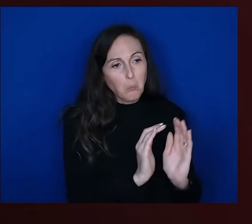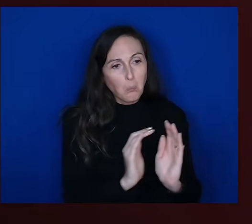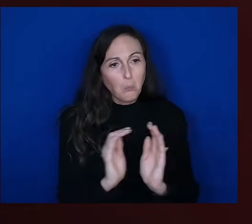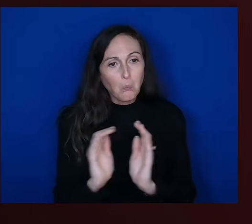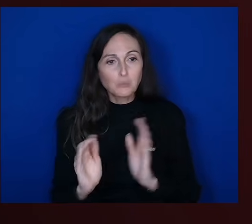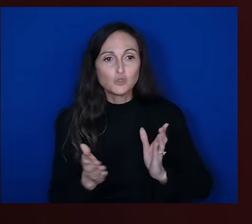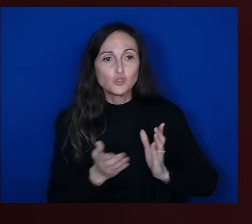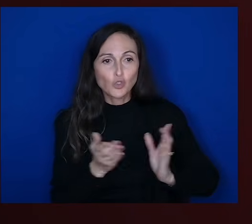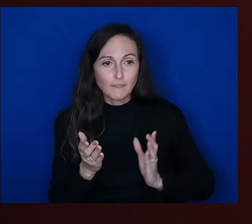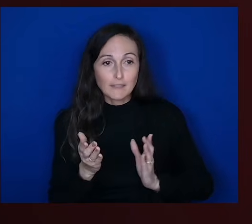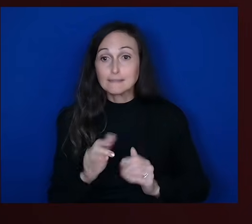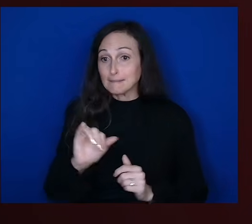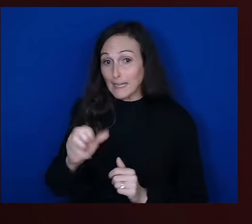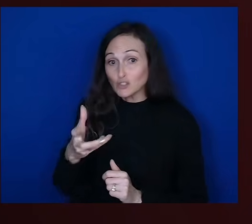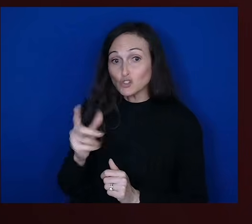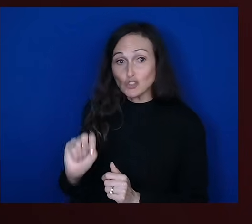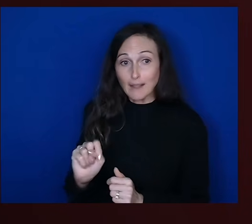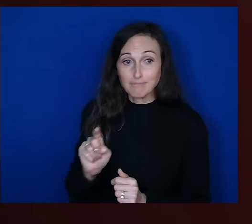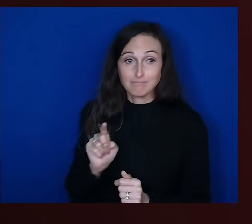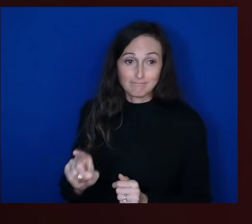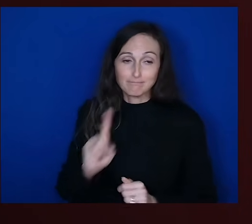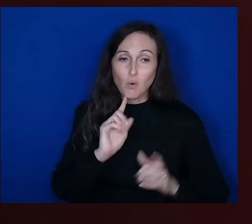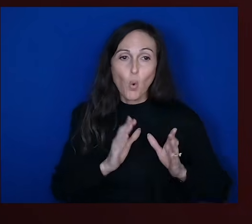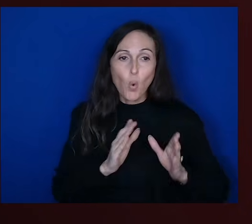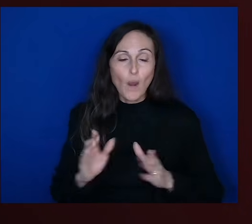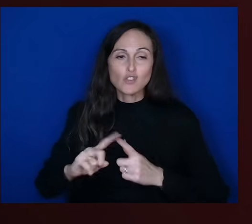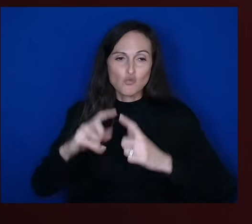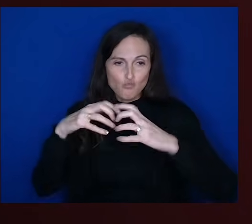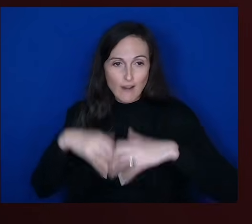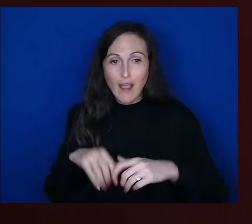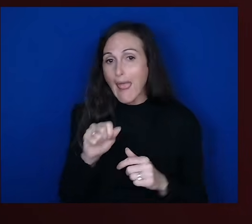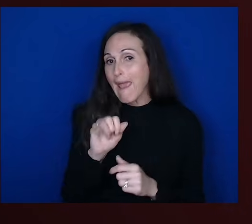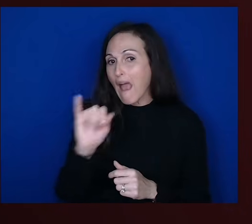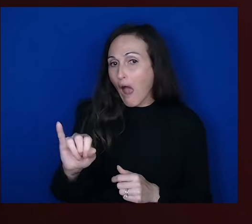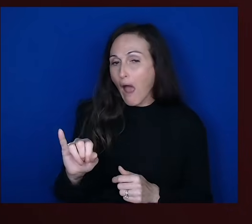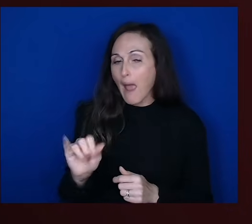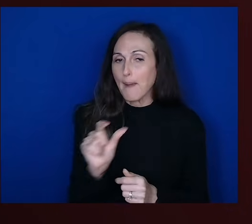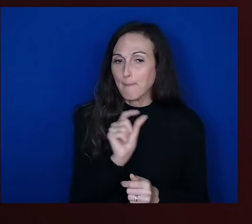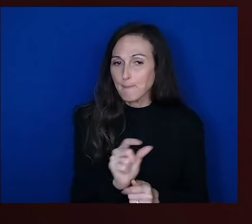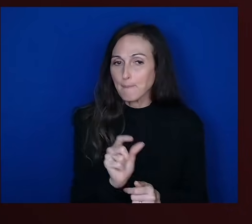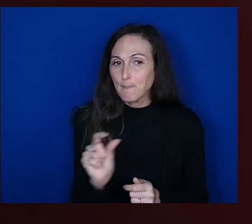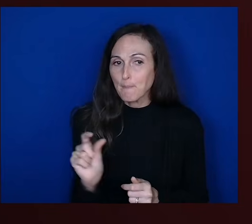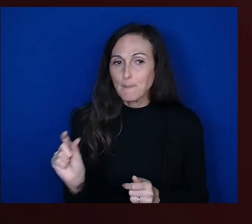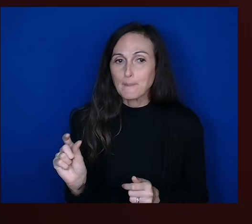agents are ways of breaking down AI into interfaces,